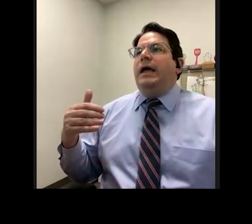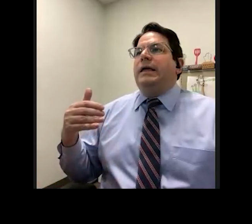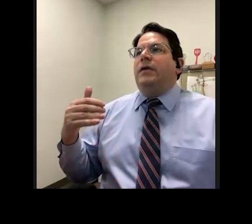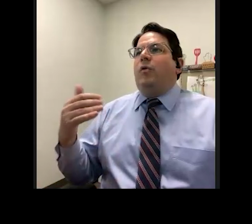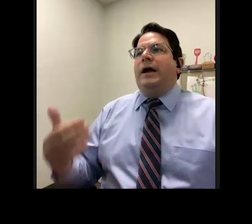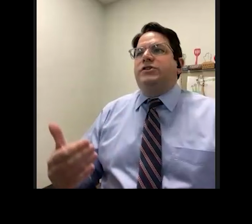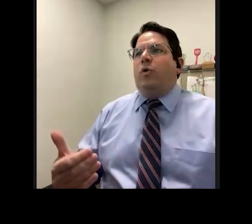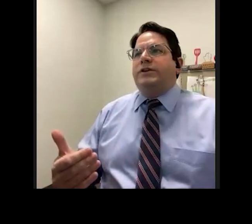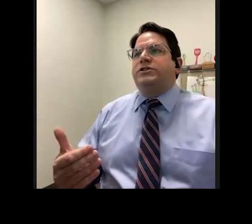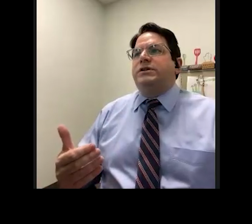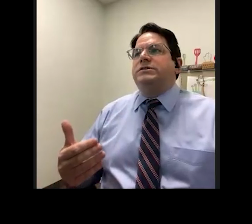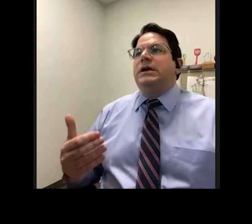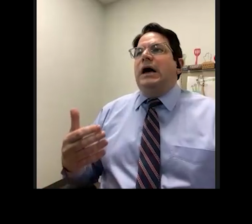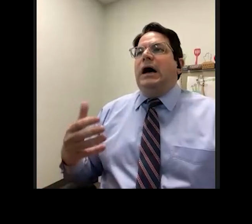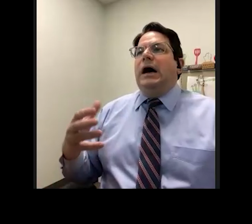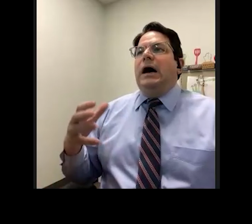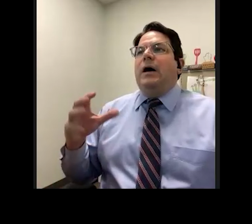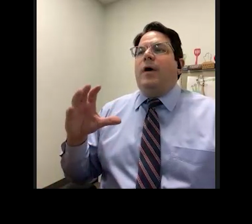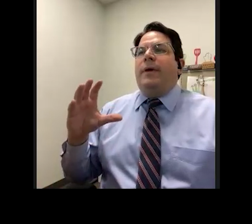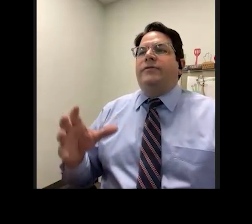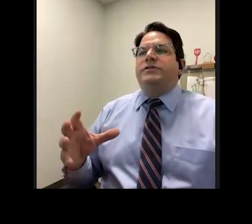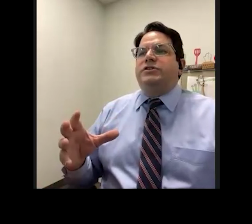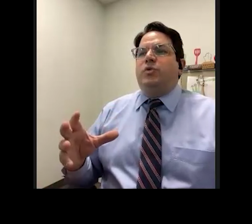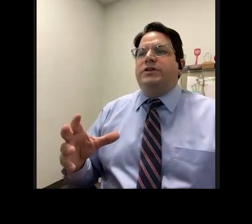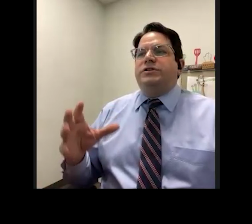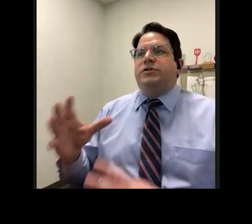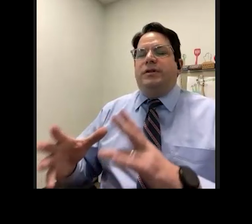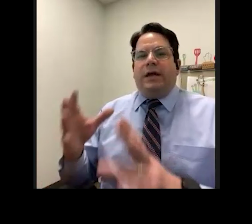They will ask you questions about the situation